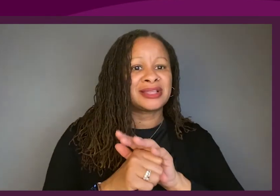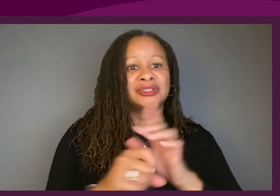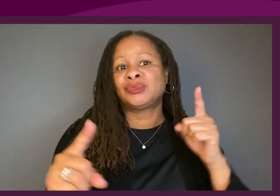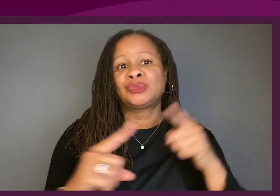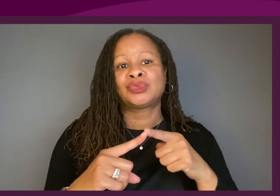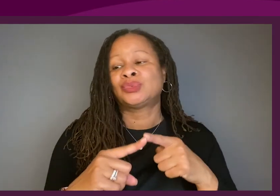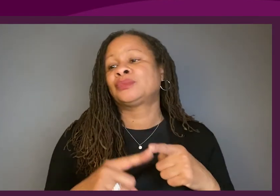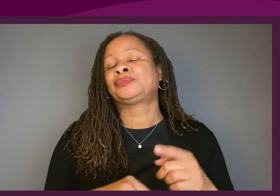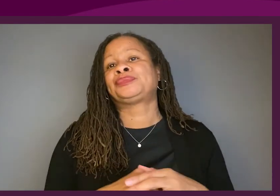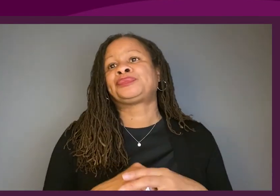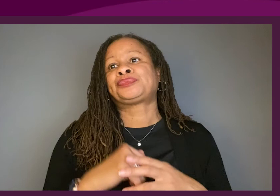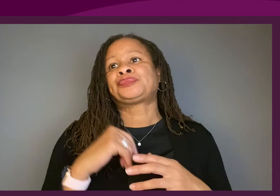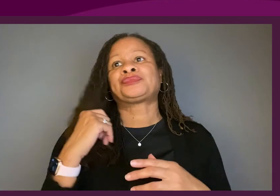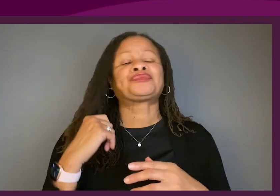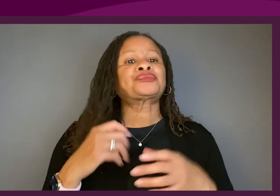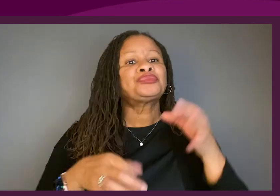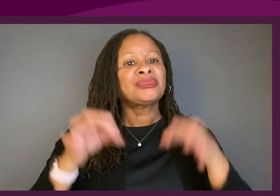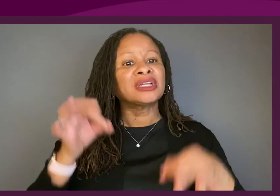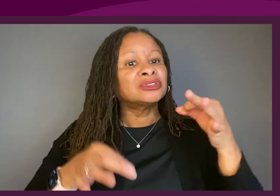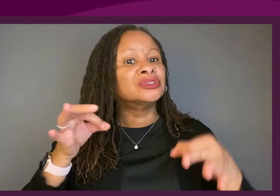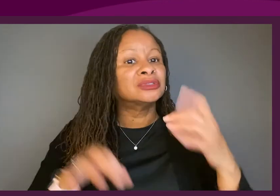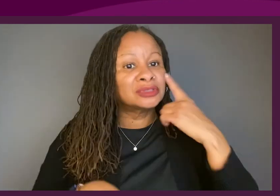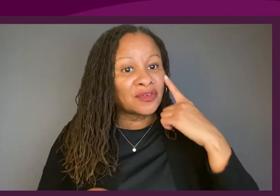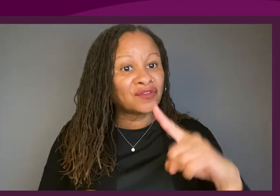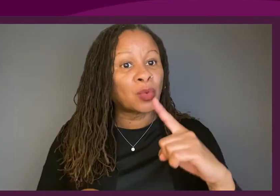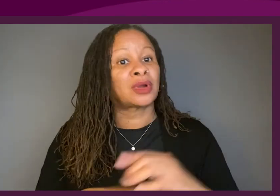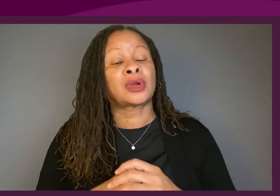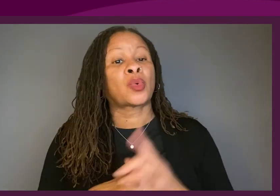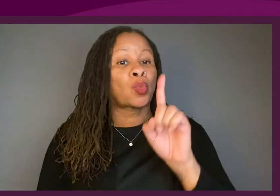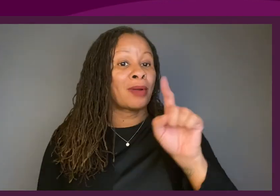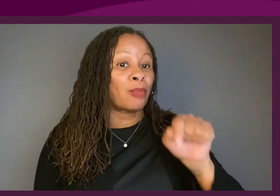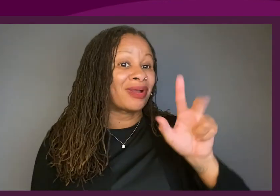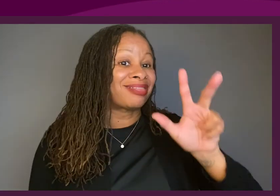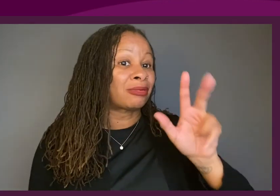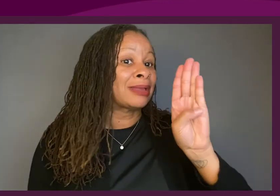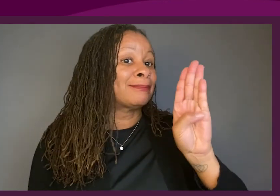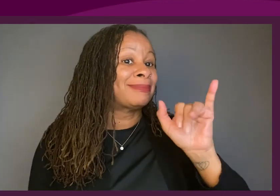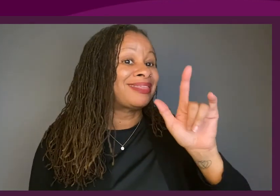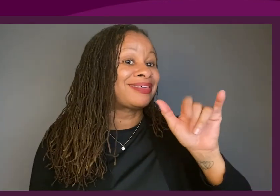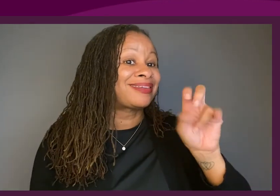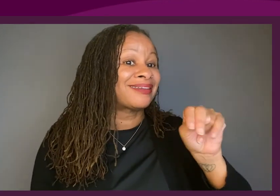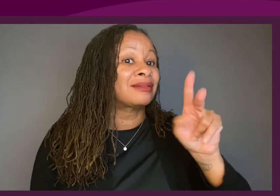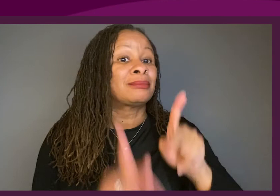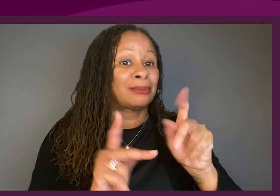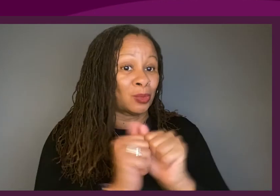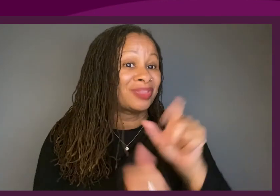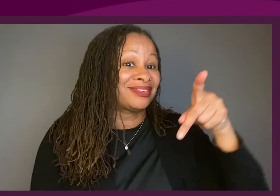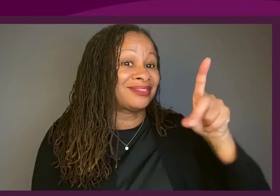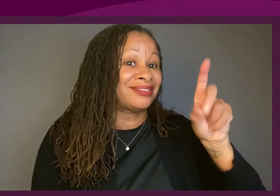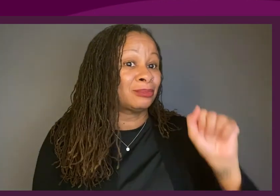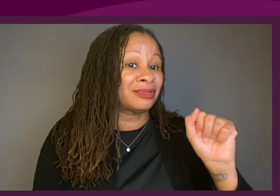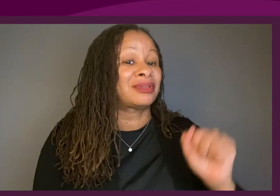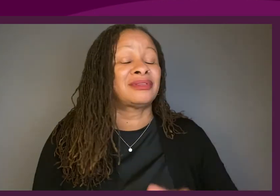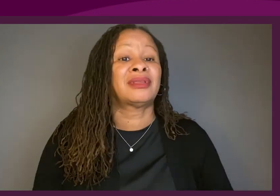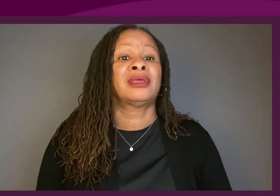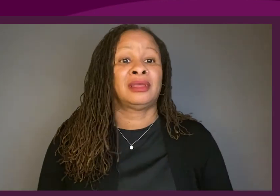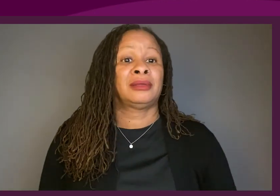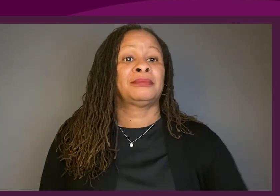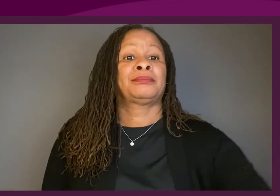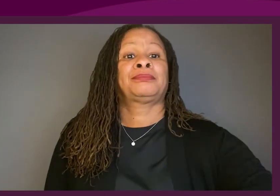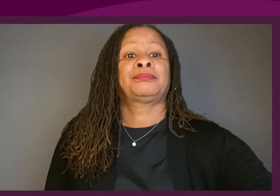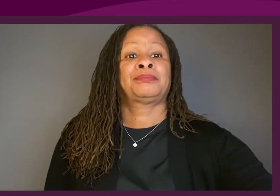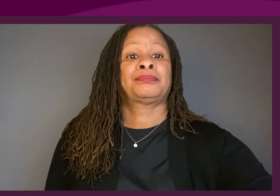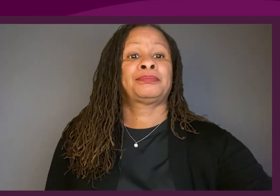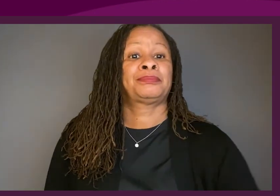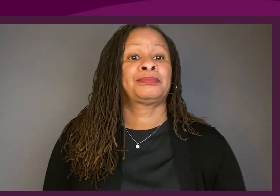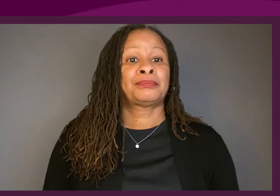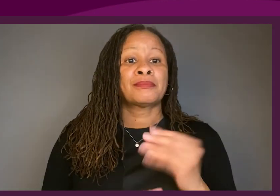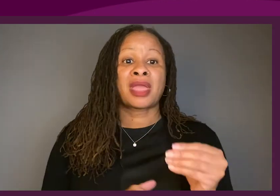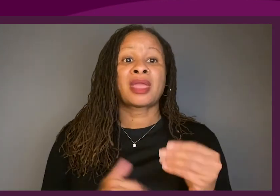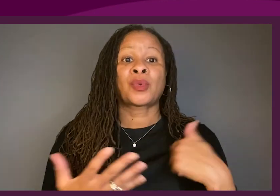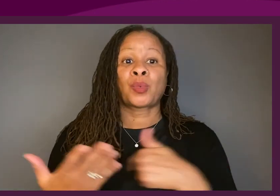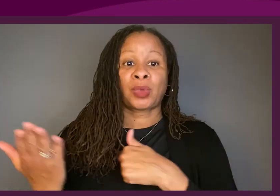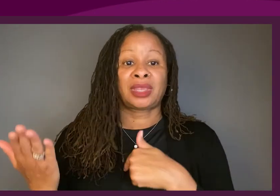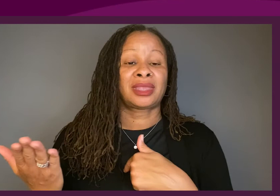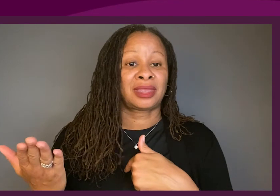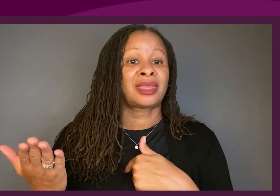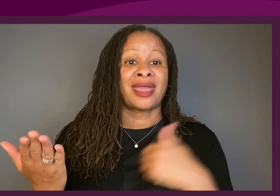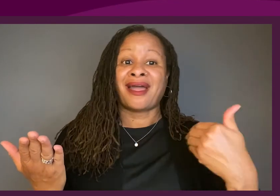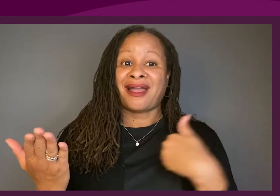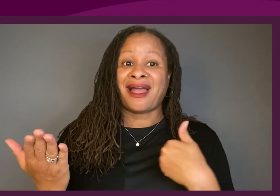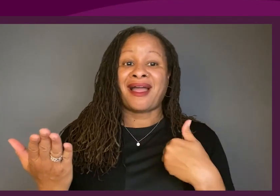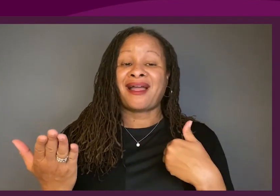We have been very active in both United Nations initiatives around humanitarian action and